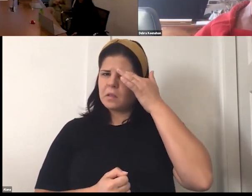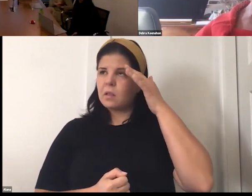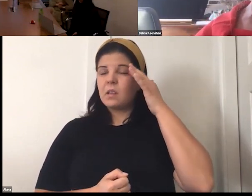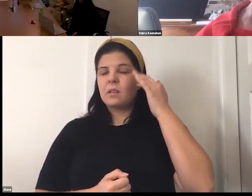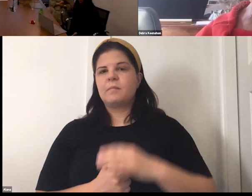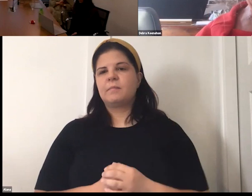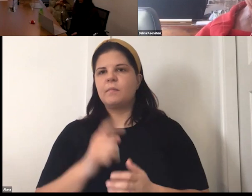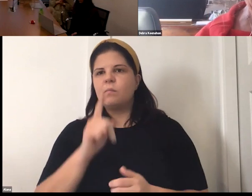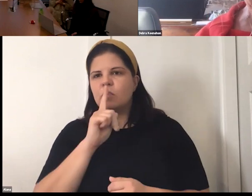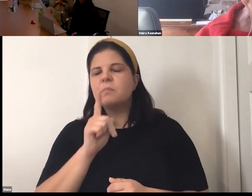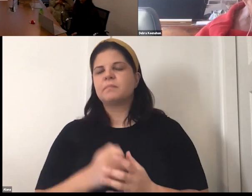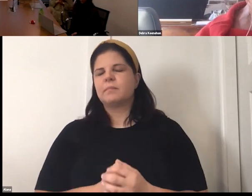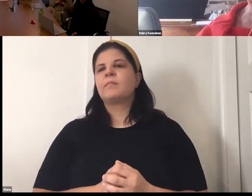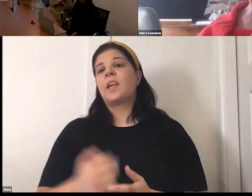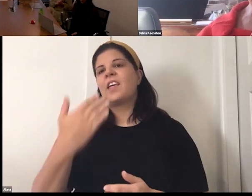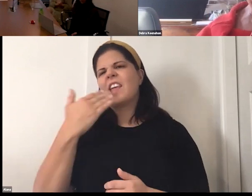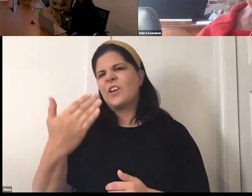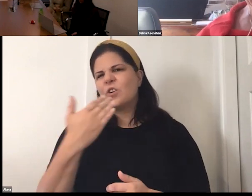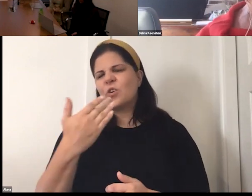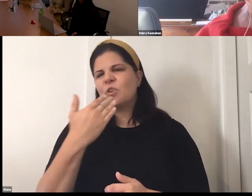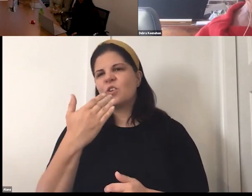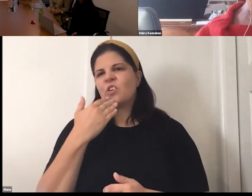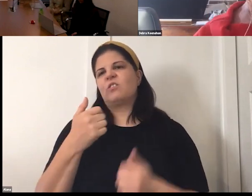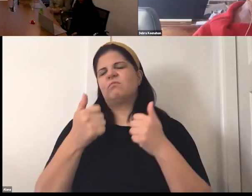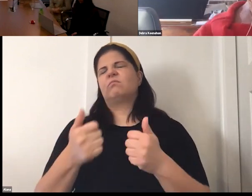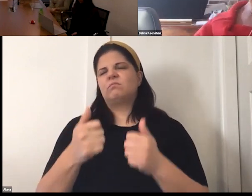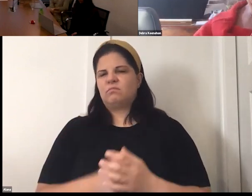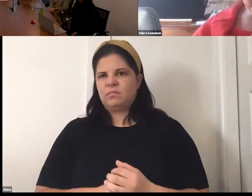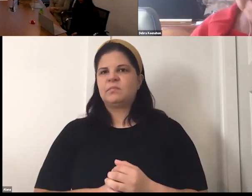Thank you, Debra, thank you so very, very much.